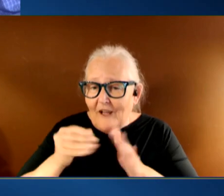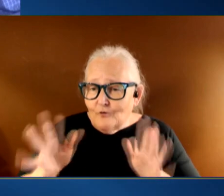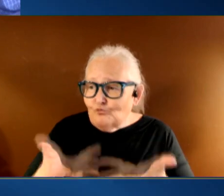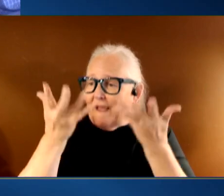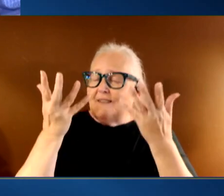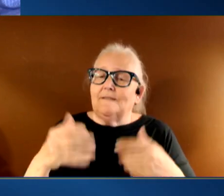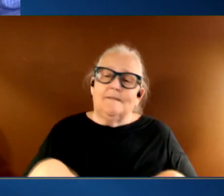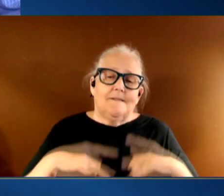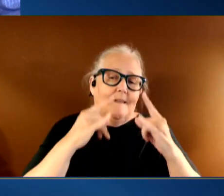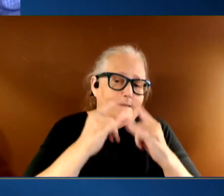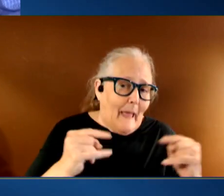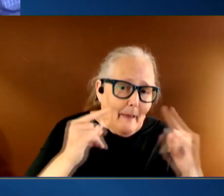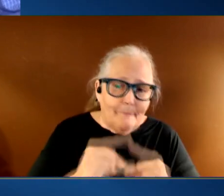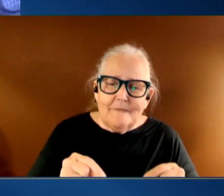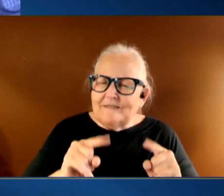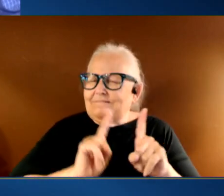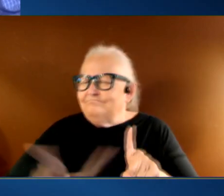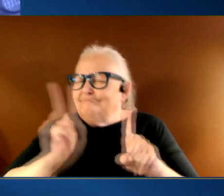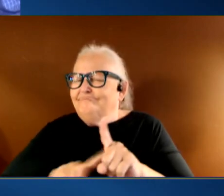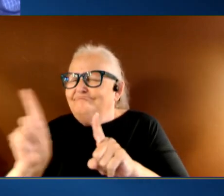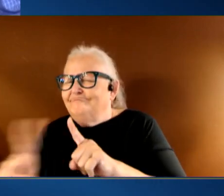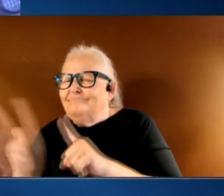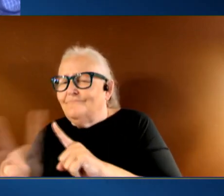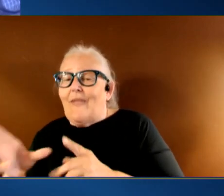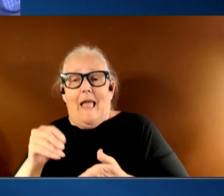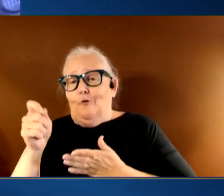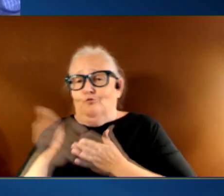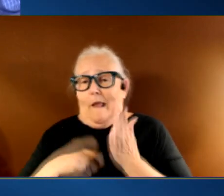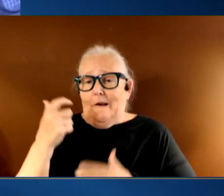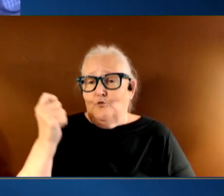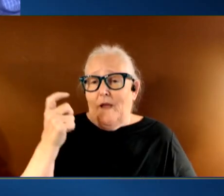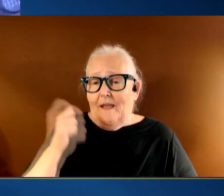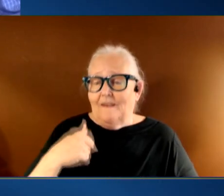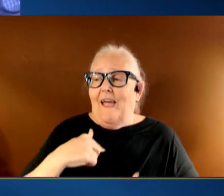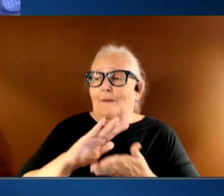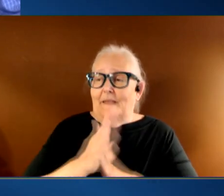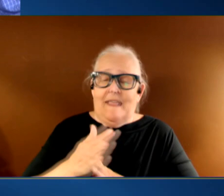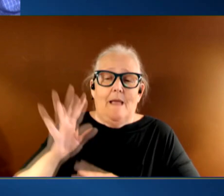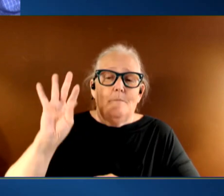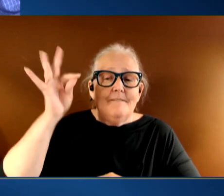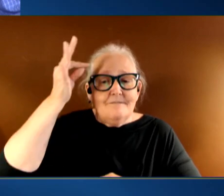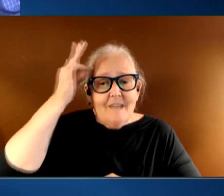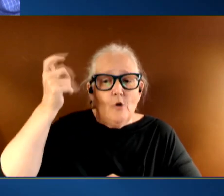the stuff and writing grants. And I became a federal grant reviewer. And they were like,